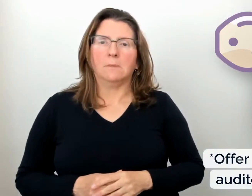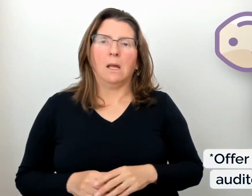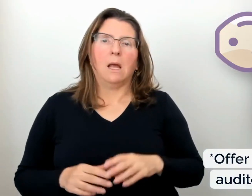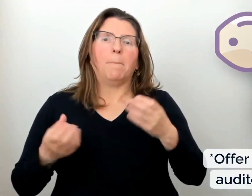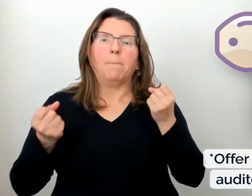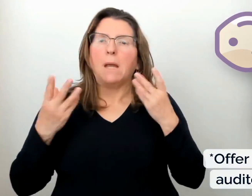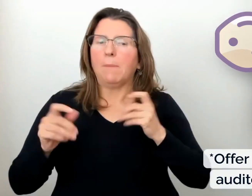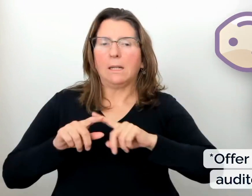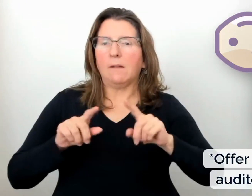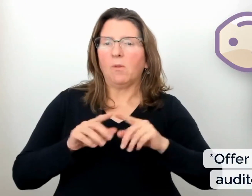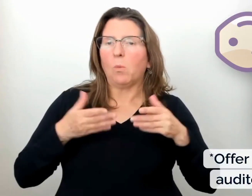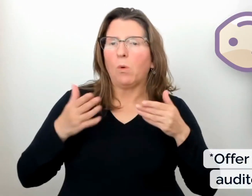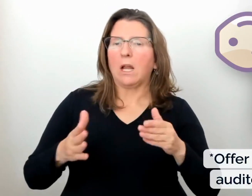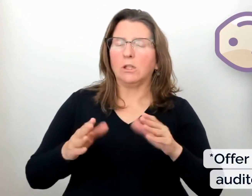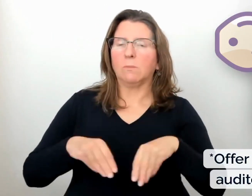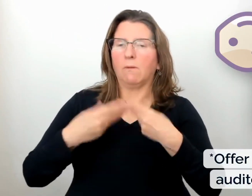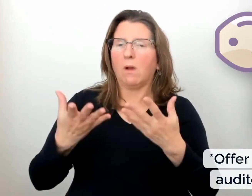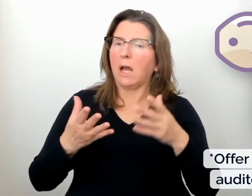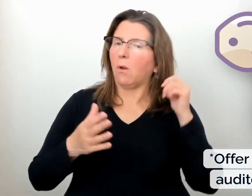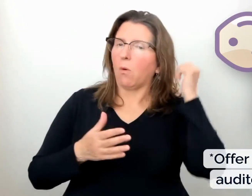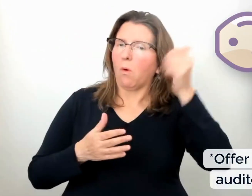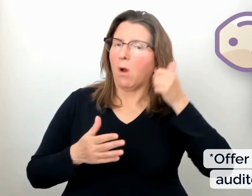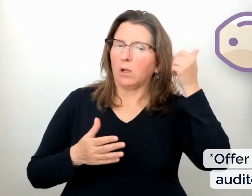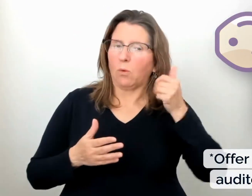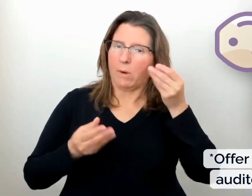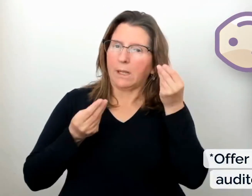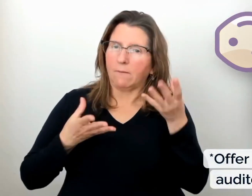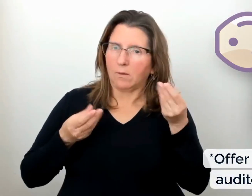There are several options that can be used to provide auditory information.